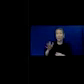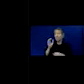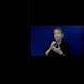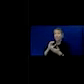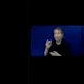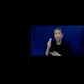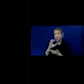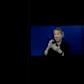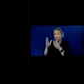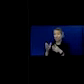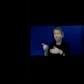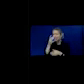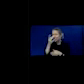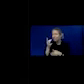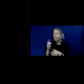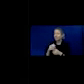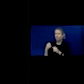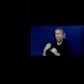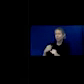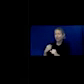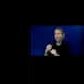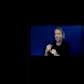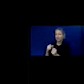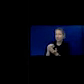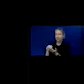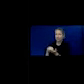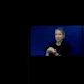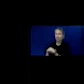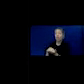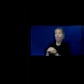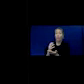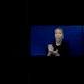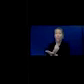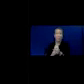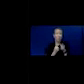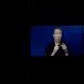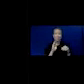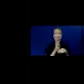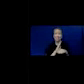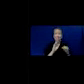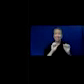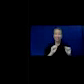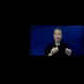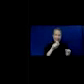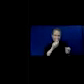what they need to do to operate in an efficient way, and they can customize that position for that job seeker.